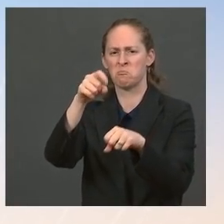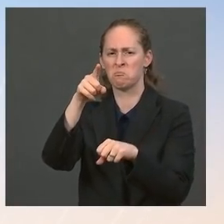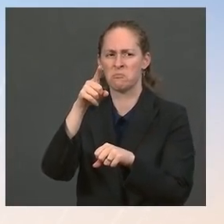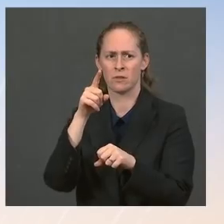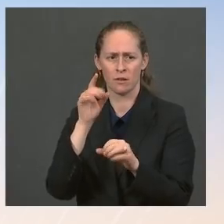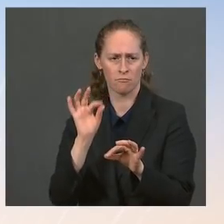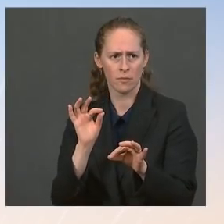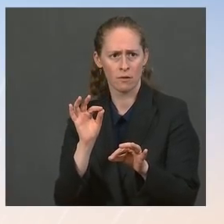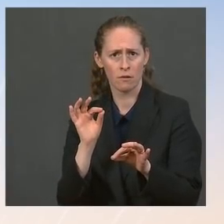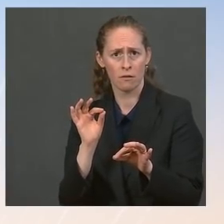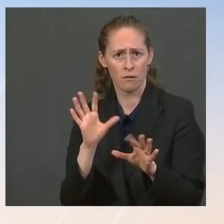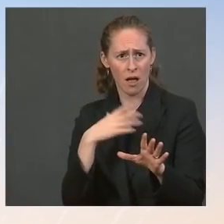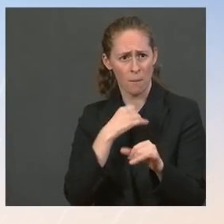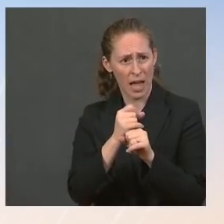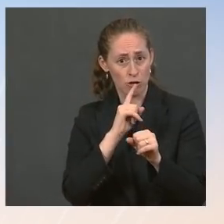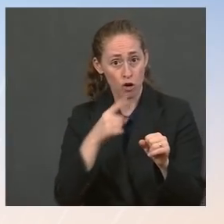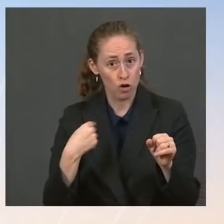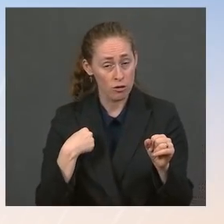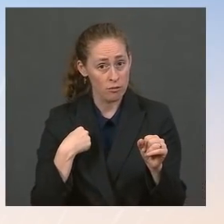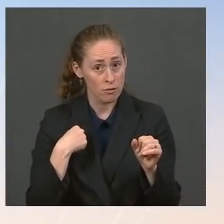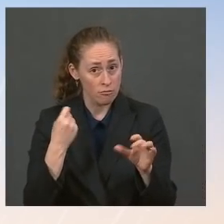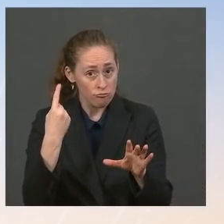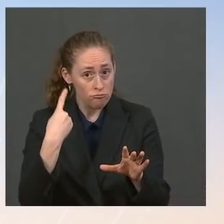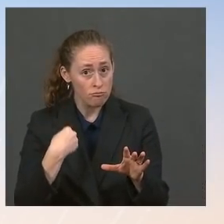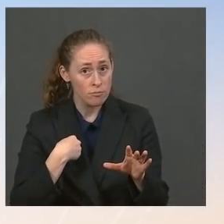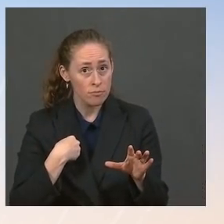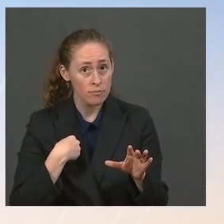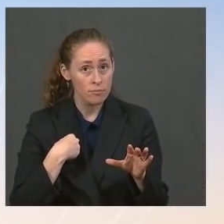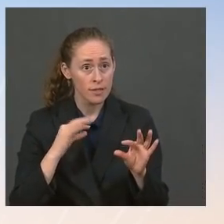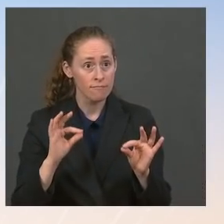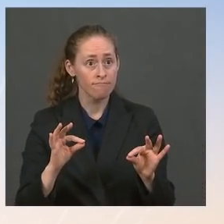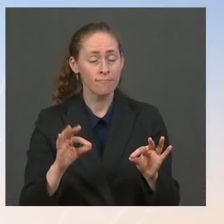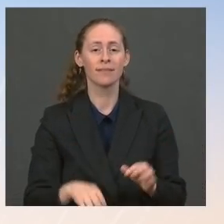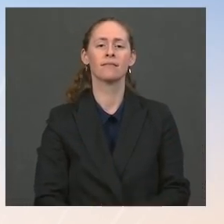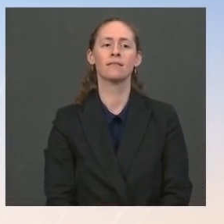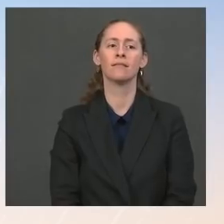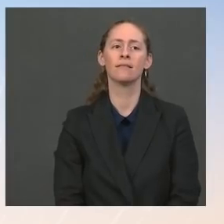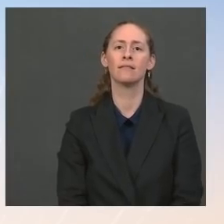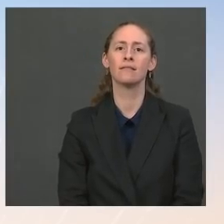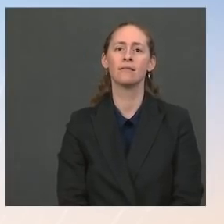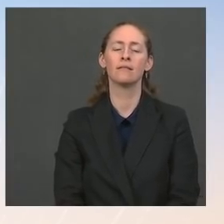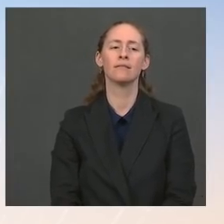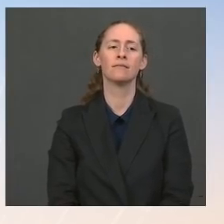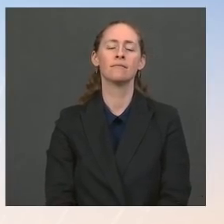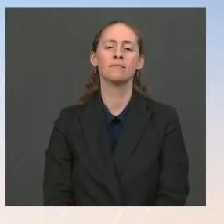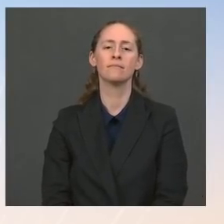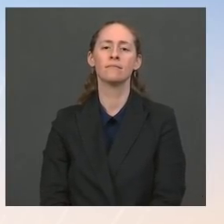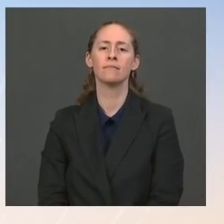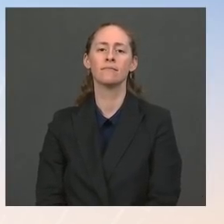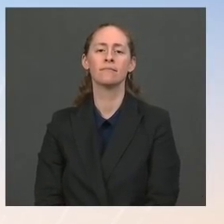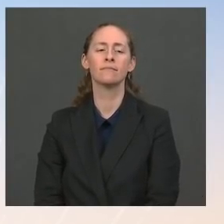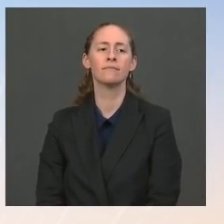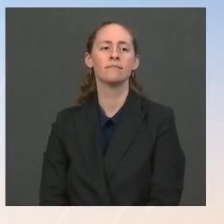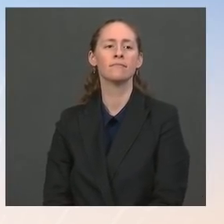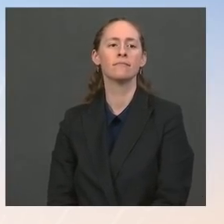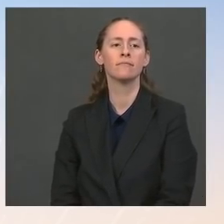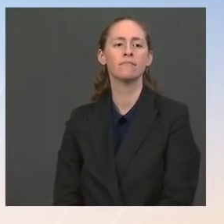and I provided the data, if I need to -- to do so again. The Press: Yes. No, I got that. The broader question is that it seems like there